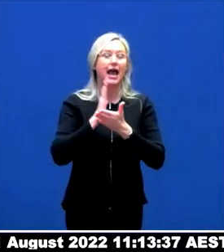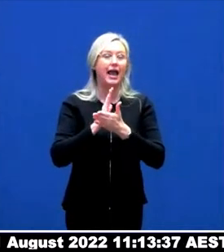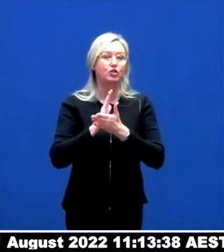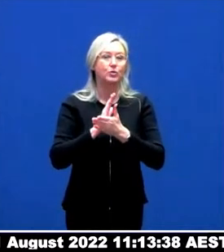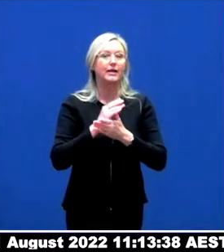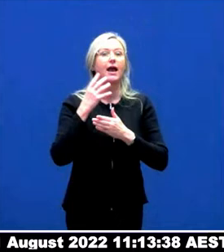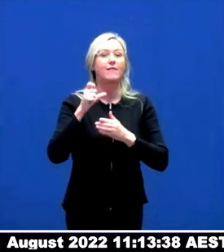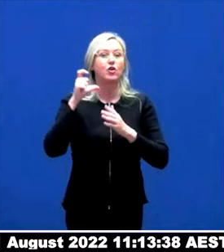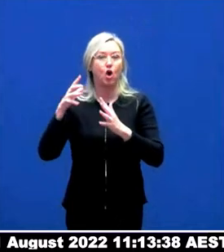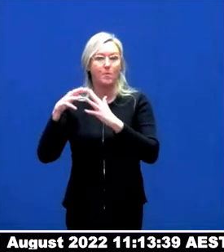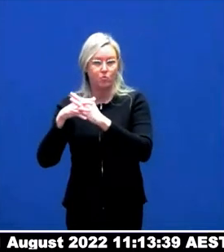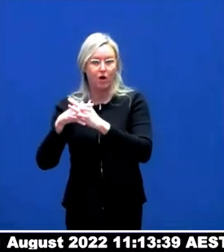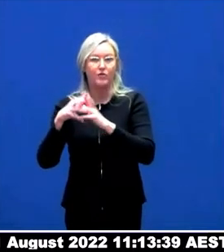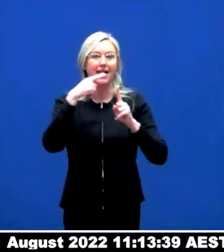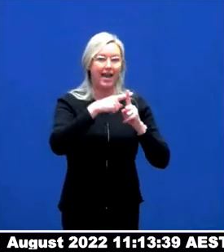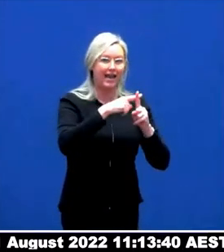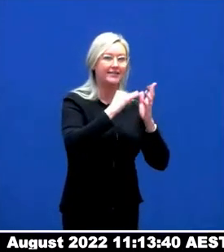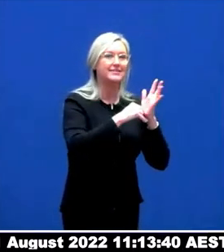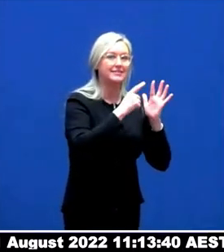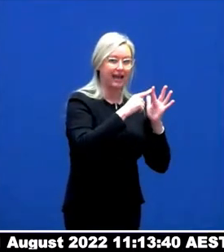Commonwealth and the States - CHAIR: Yes, I understand that, but it's a Commonwealth Act